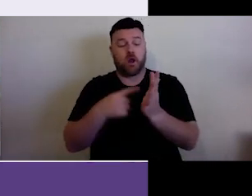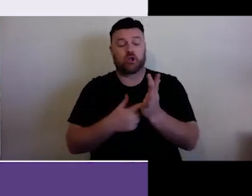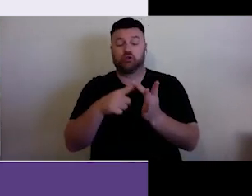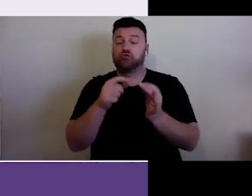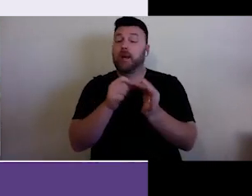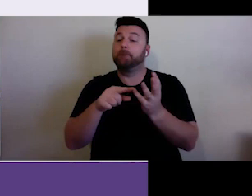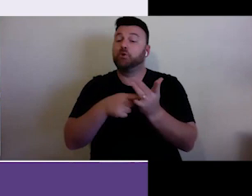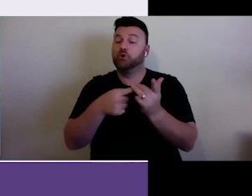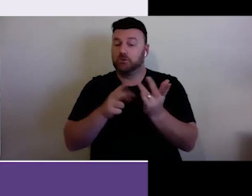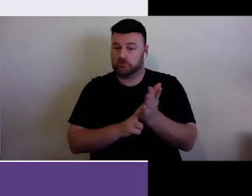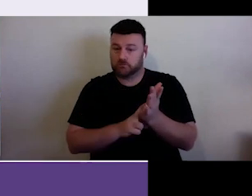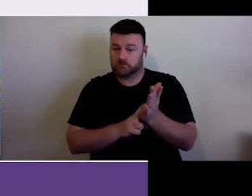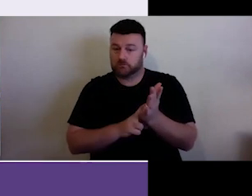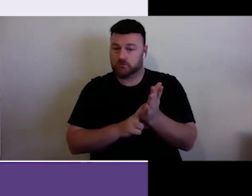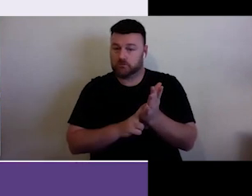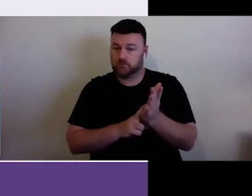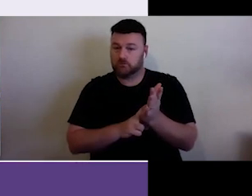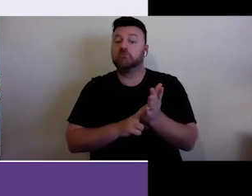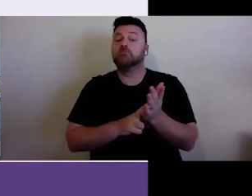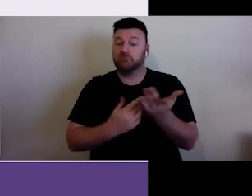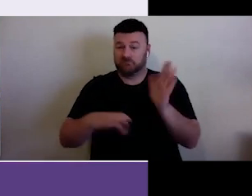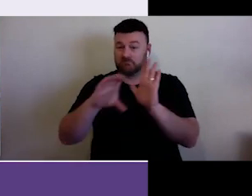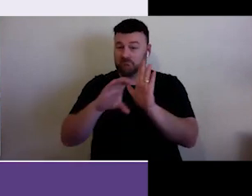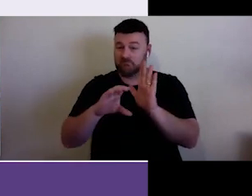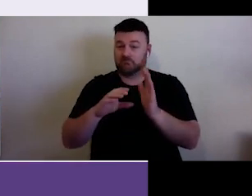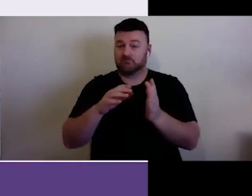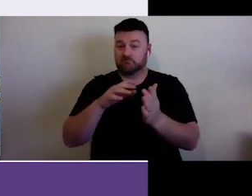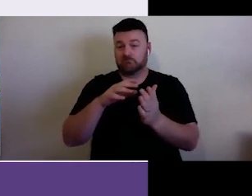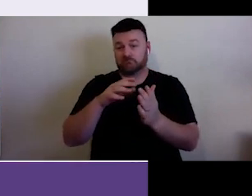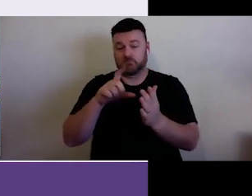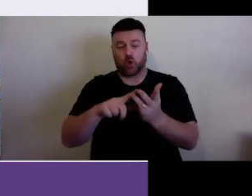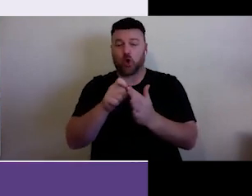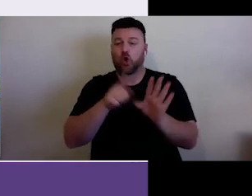false attribution in the copyright law, but attribution must also be